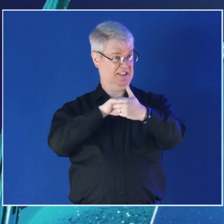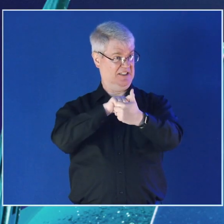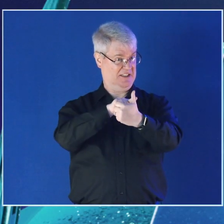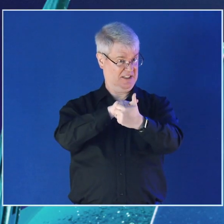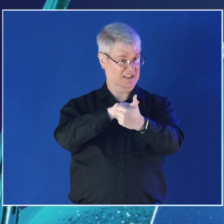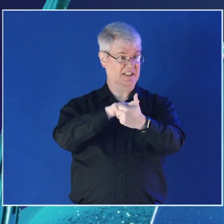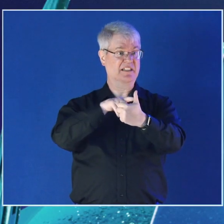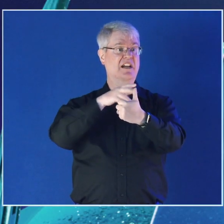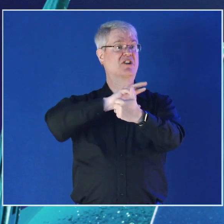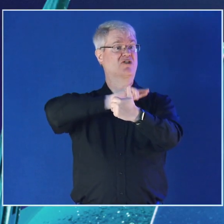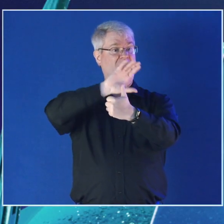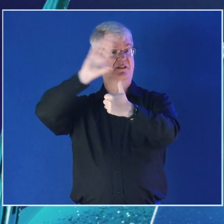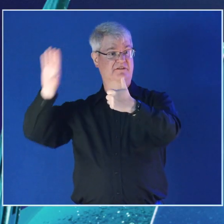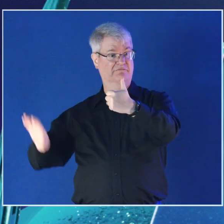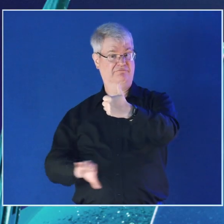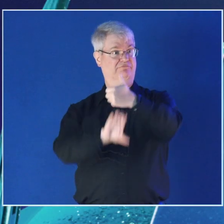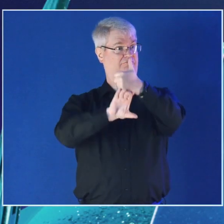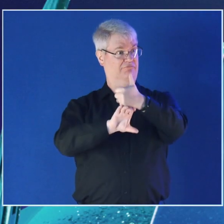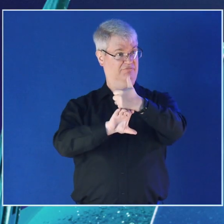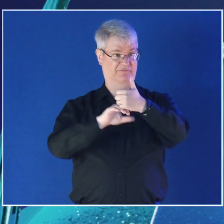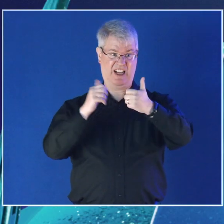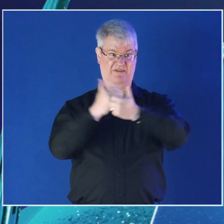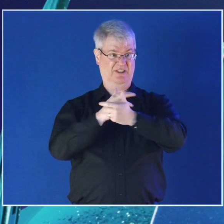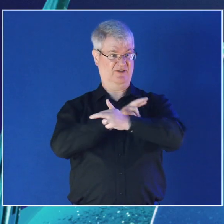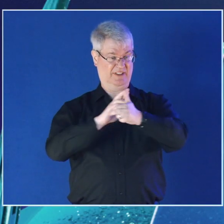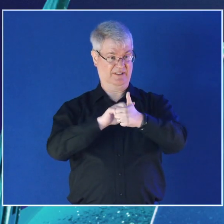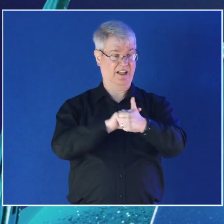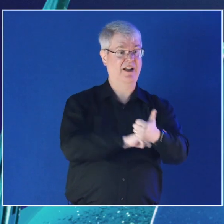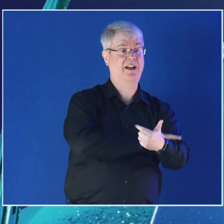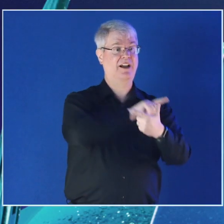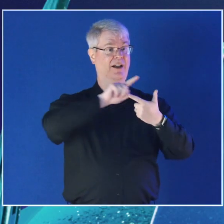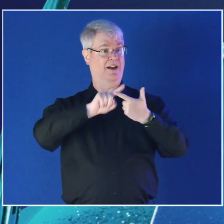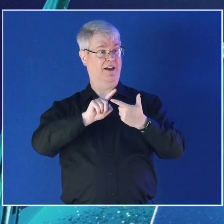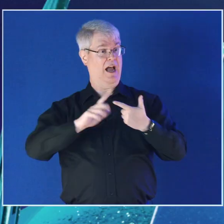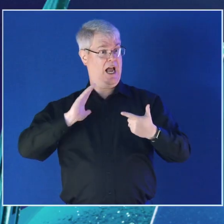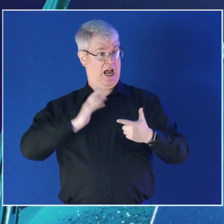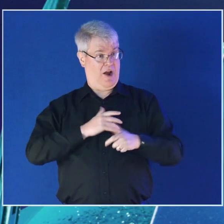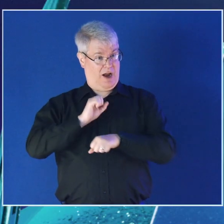Second, real-world productivity, you saw in apps like Word,